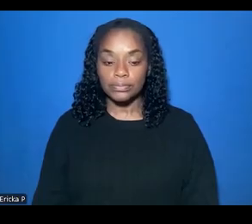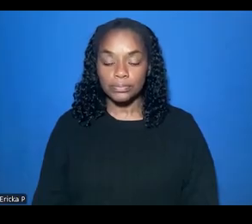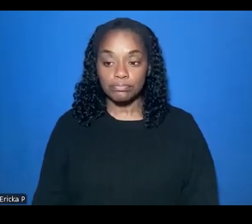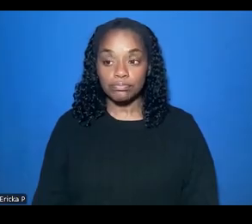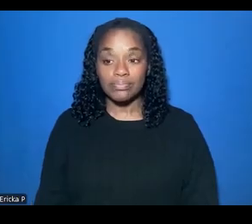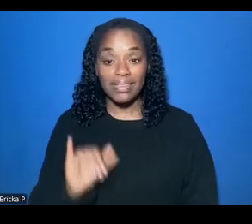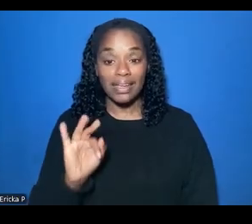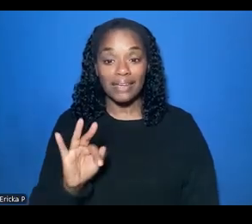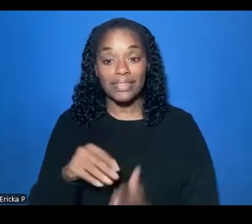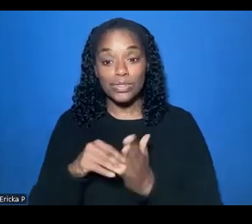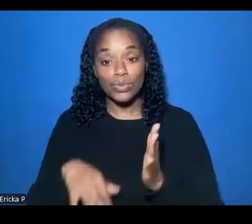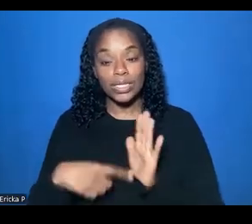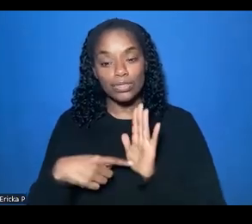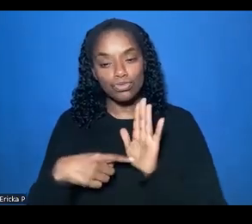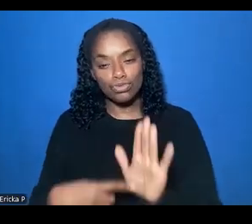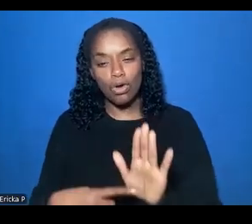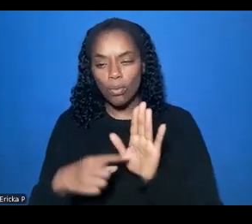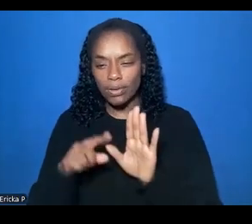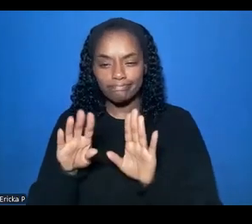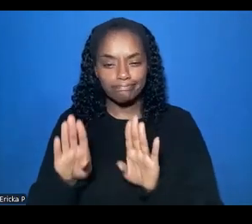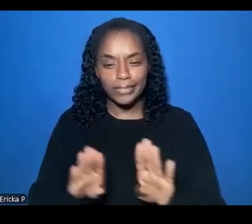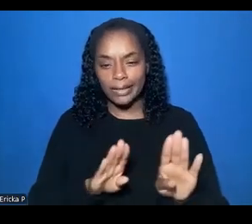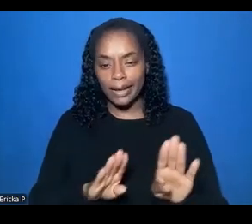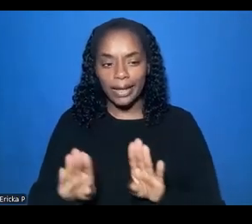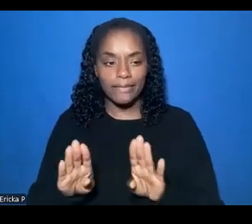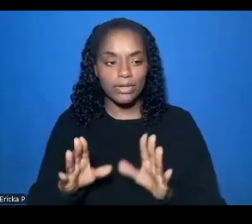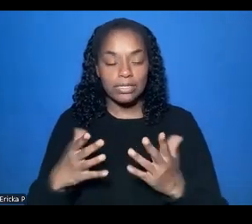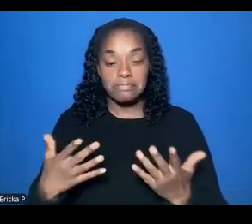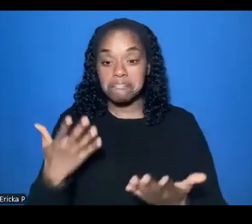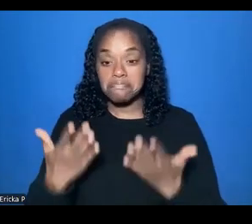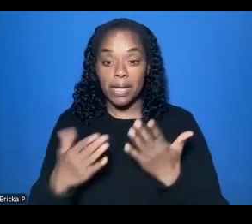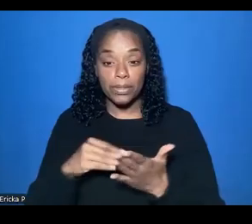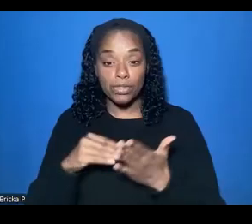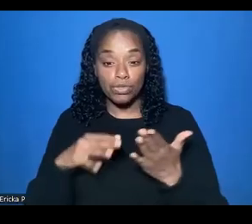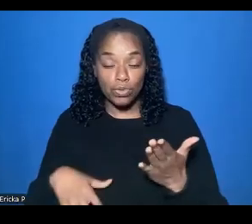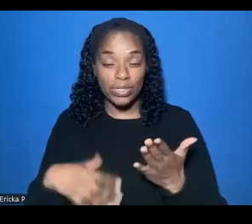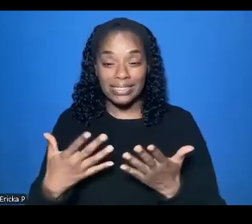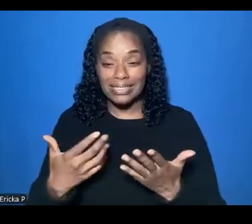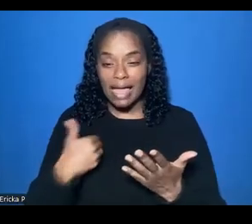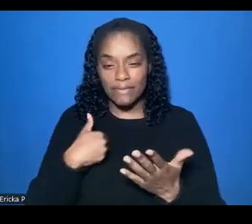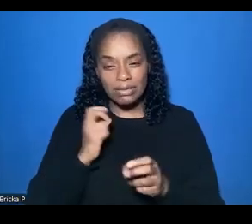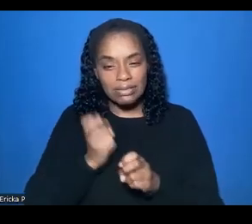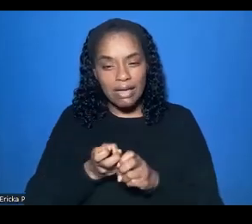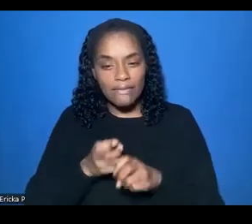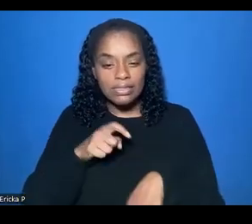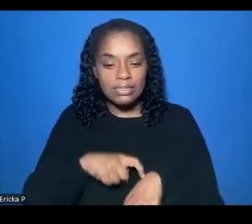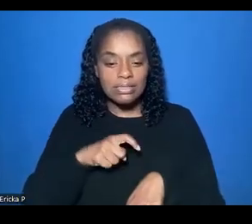behaviors, if for some reason, he's having a he or she is having a difficult time getting to school.